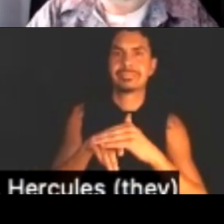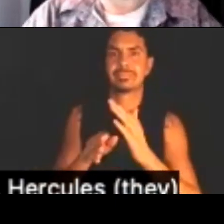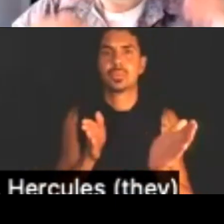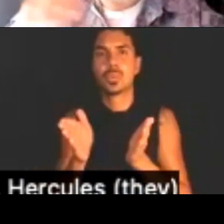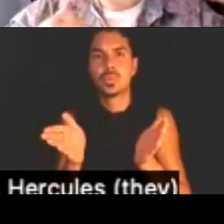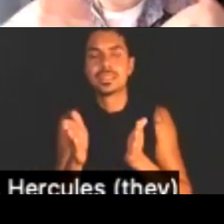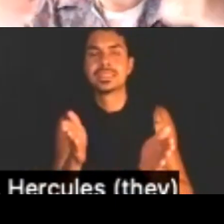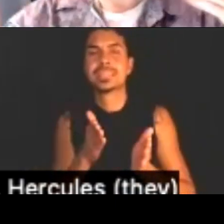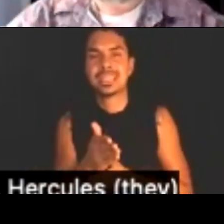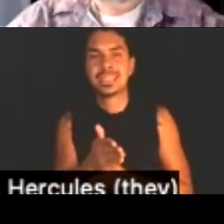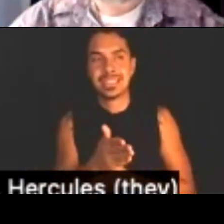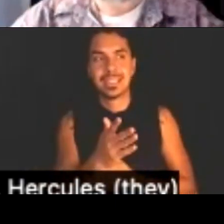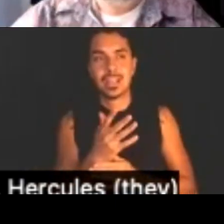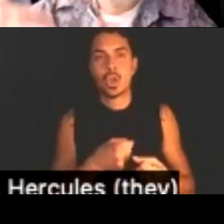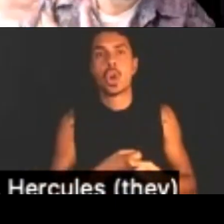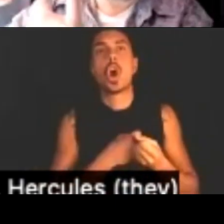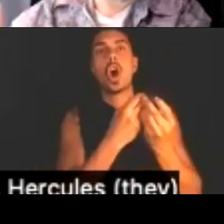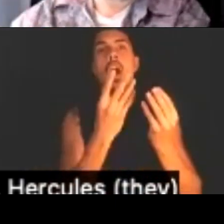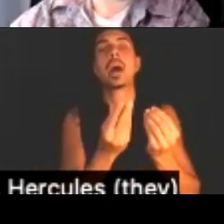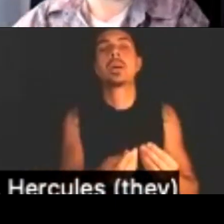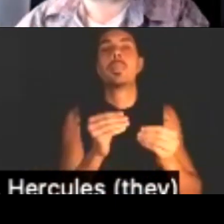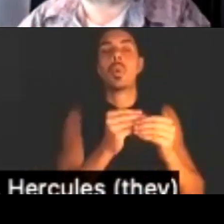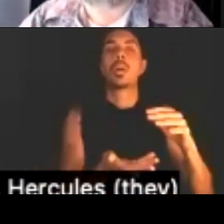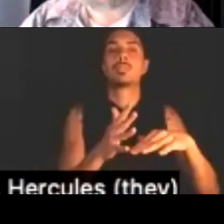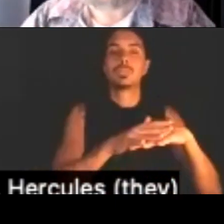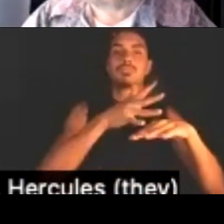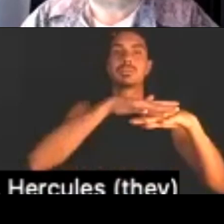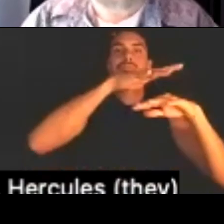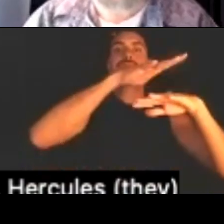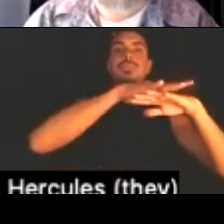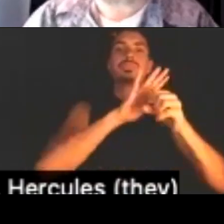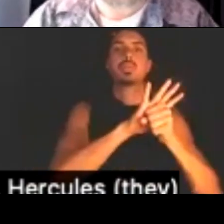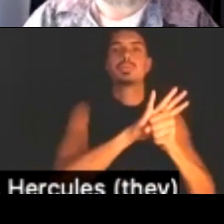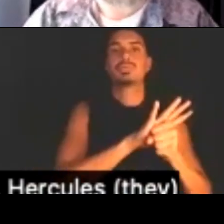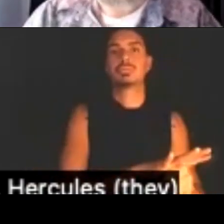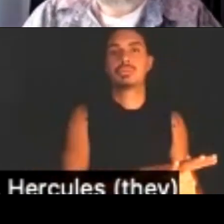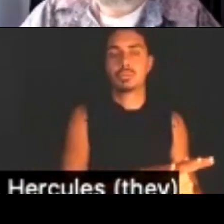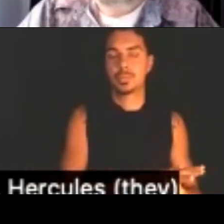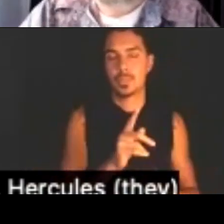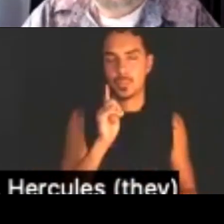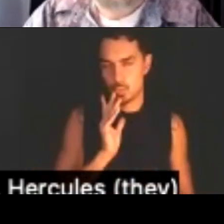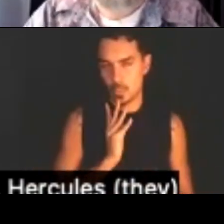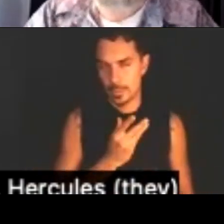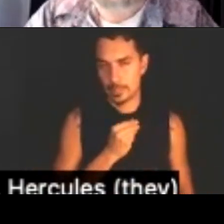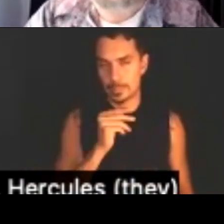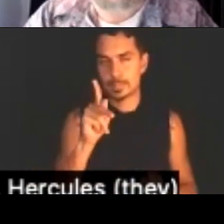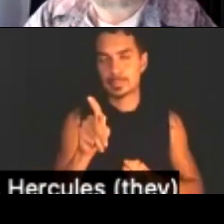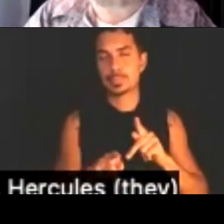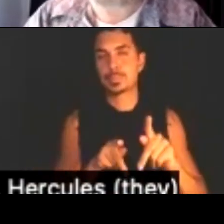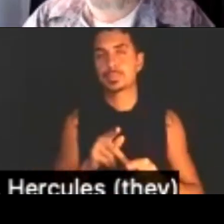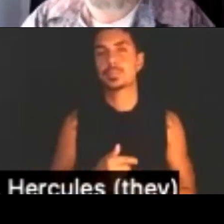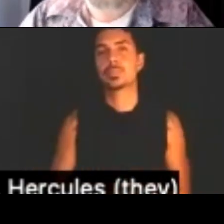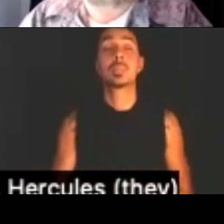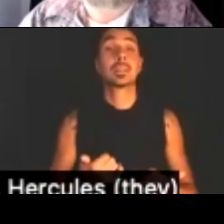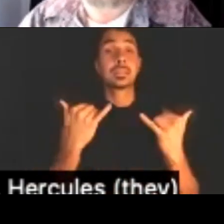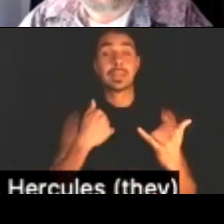So again, when we talk about things, and we're gonna share some data that's gonna show that trans people are experiencing more levels,